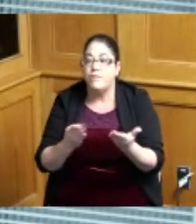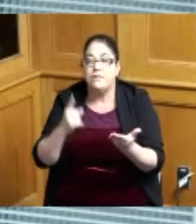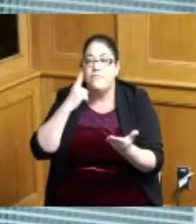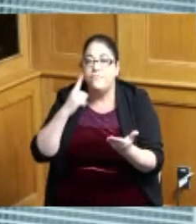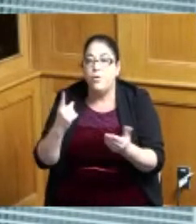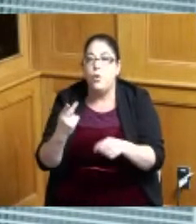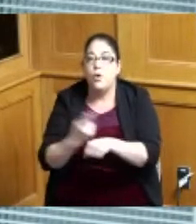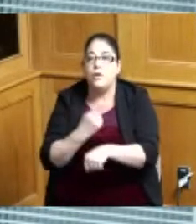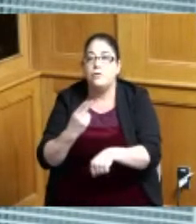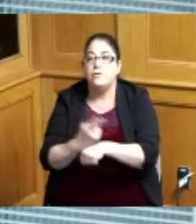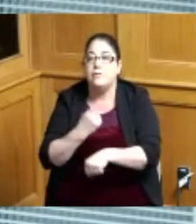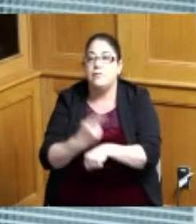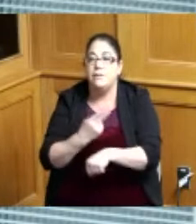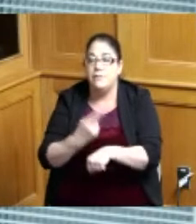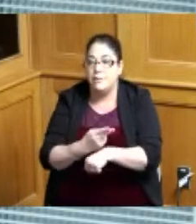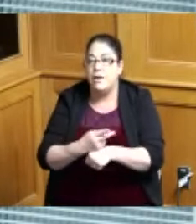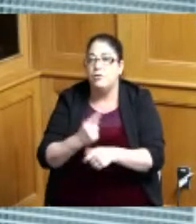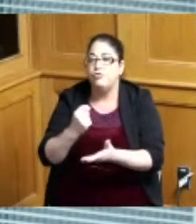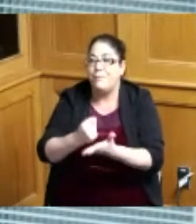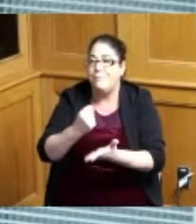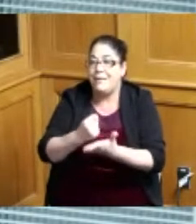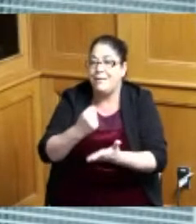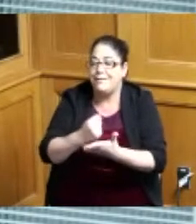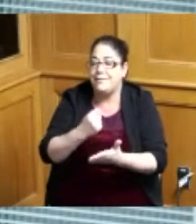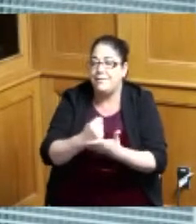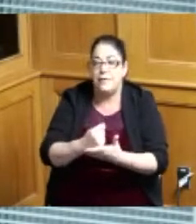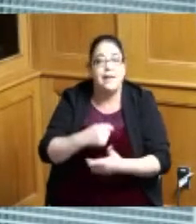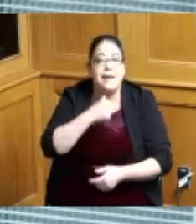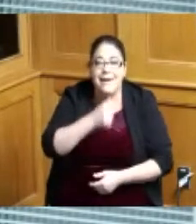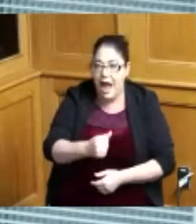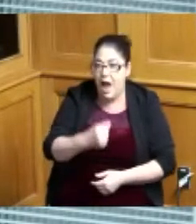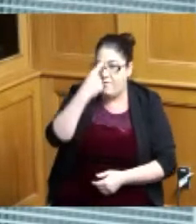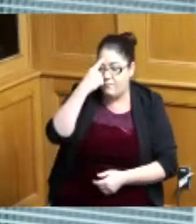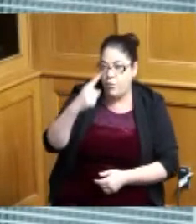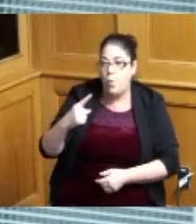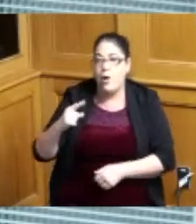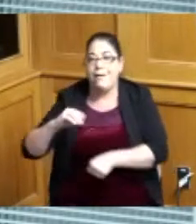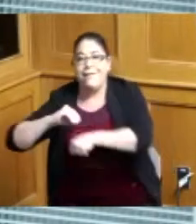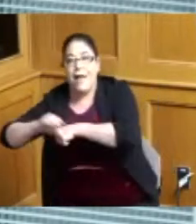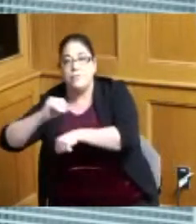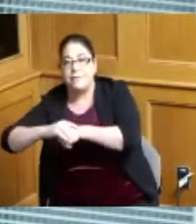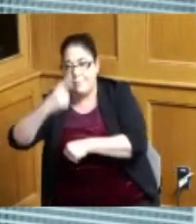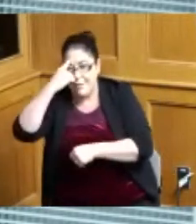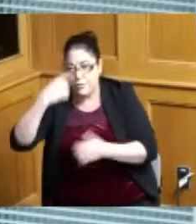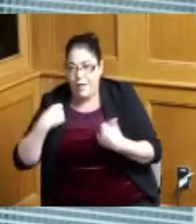of the mental health and recovery services board and not mental health services so those services